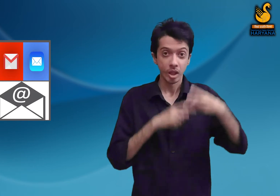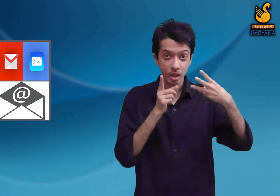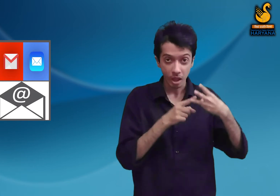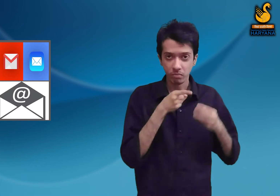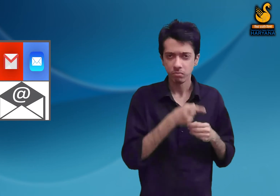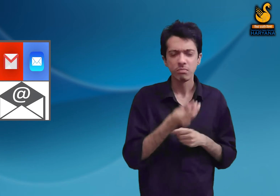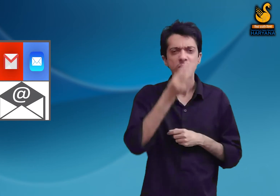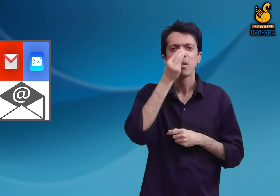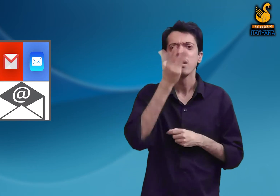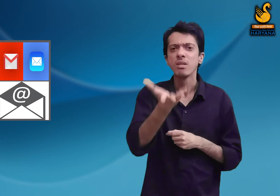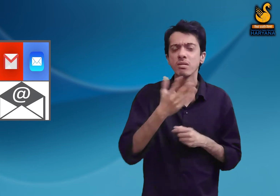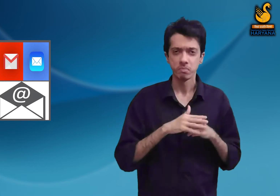Next is Easy to Send.